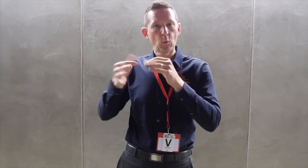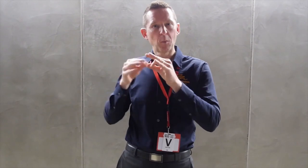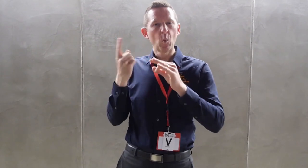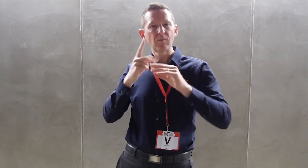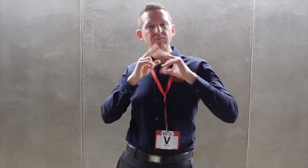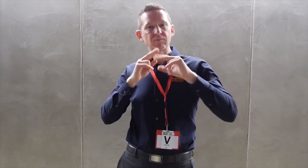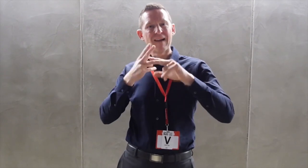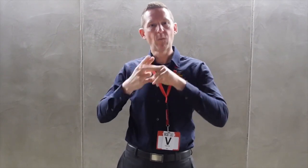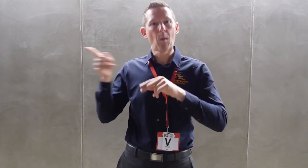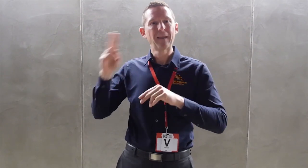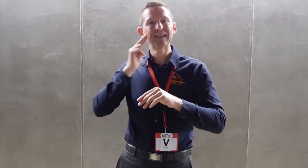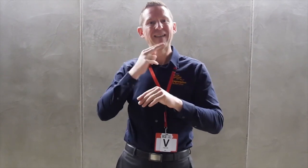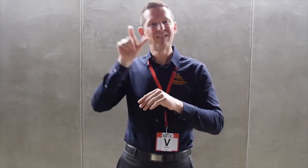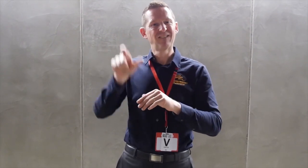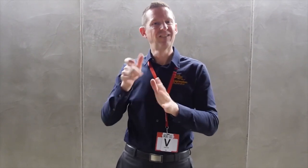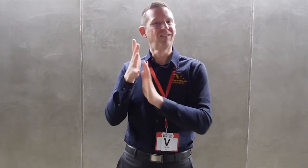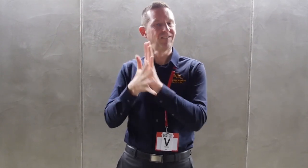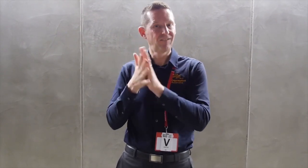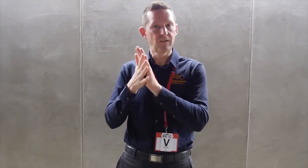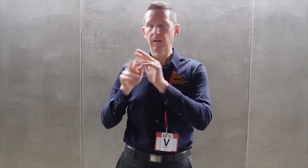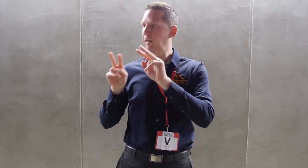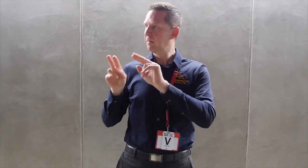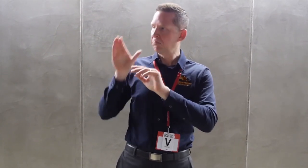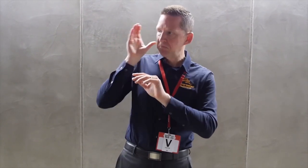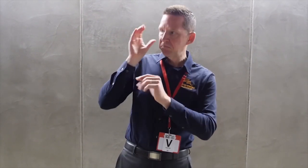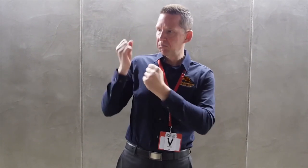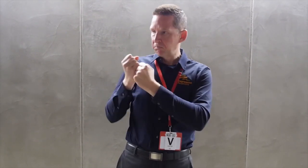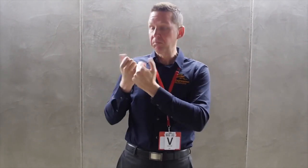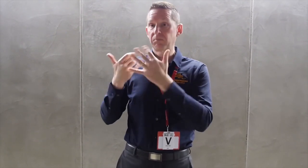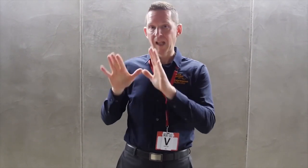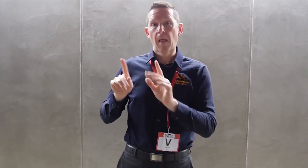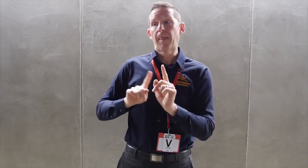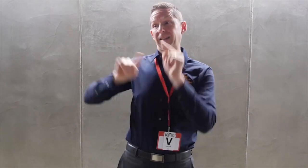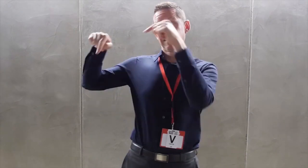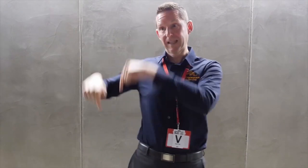working from Auslan into English for the Deaf presenter.